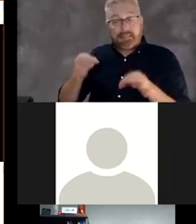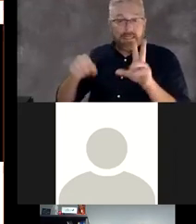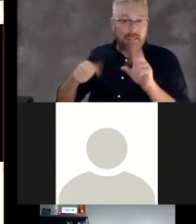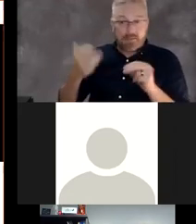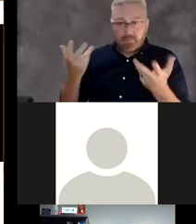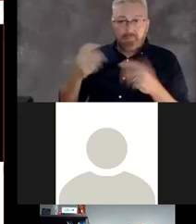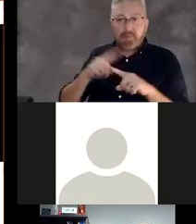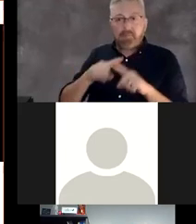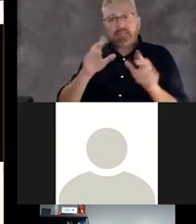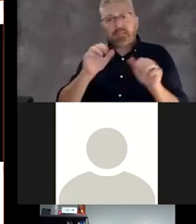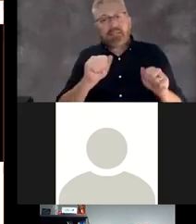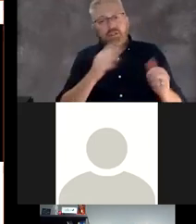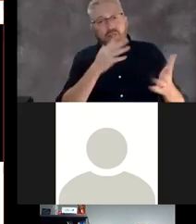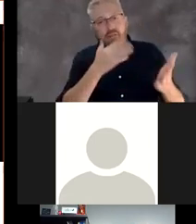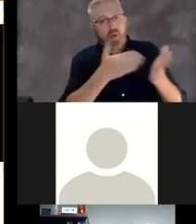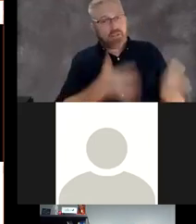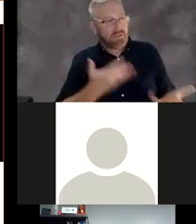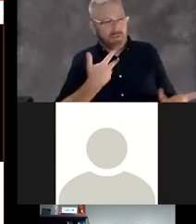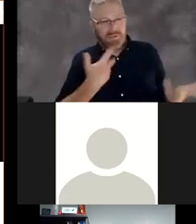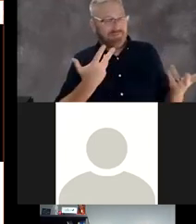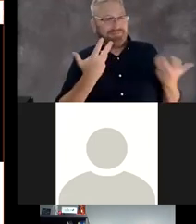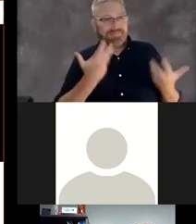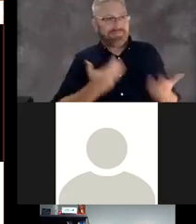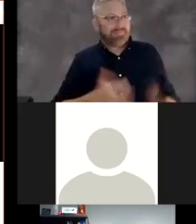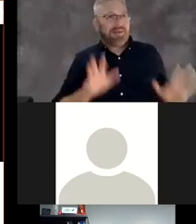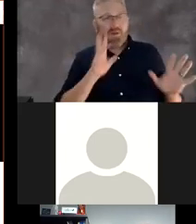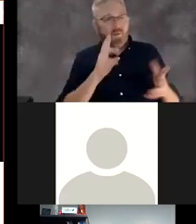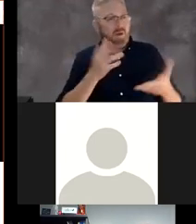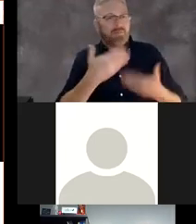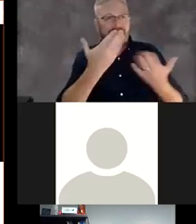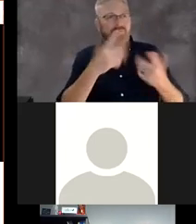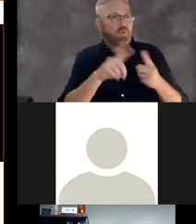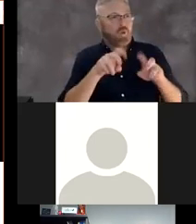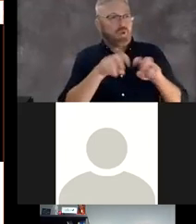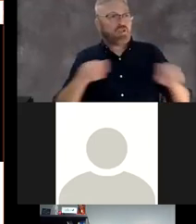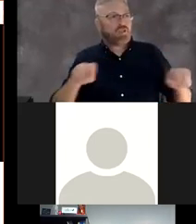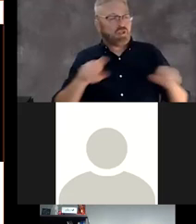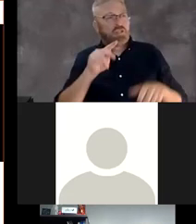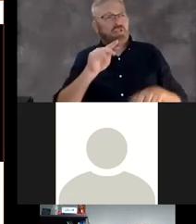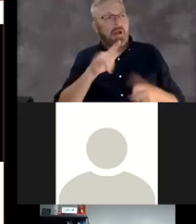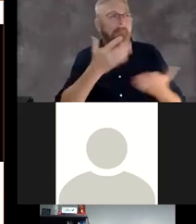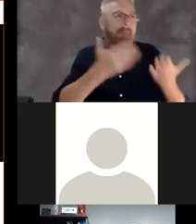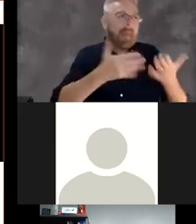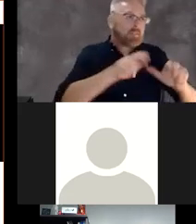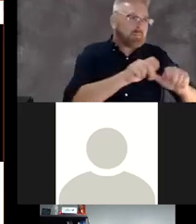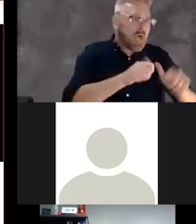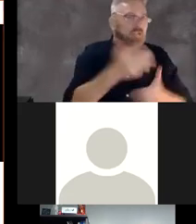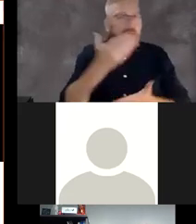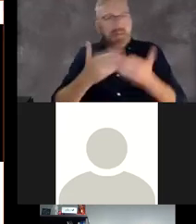SAY I'M NOT WILLING TO STAKE THIS ON A JURY TRIAL FOR MAYBE THAT WAS A MASSAGE AND MAYBE IT WAS SEXUAL.